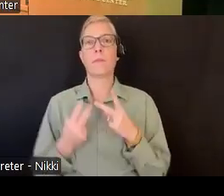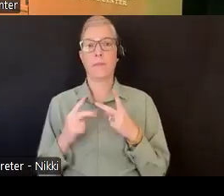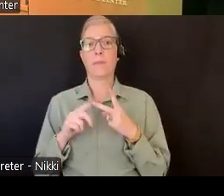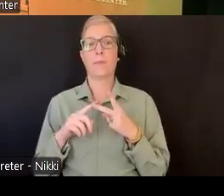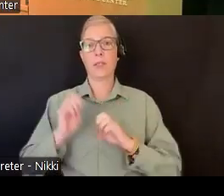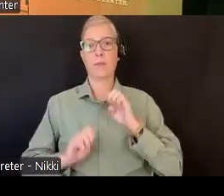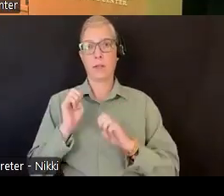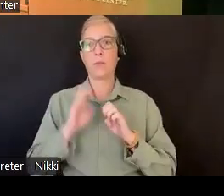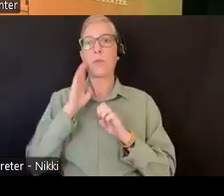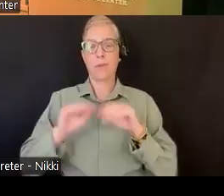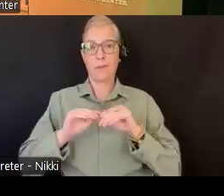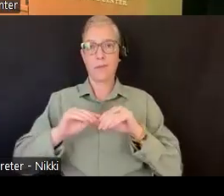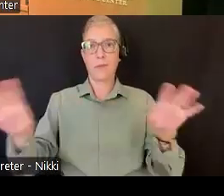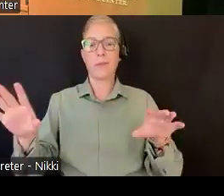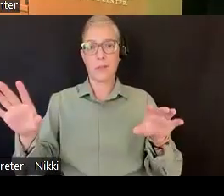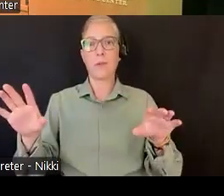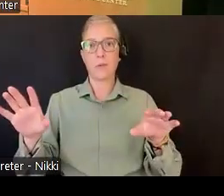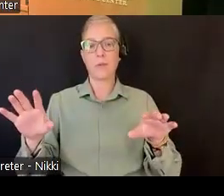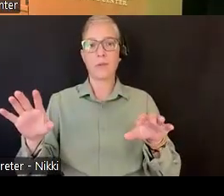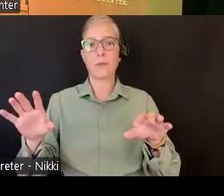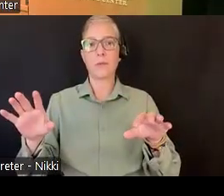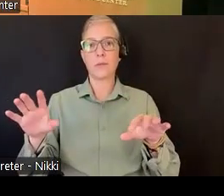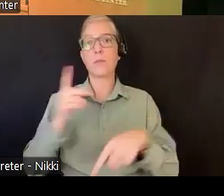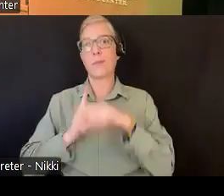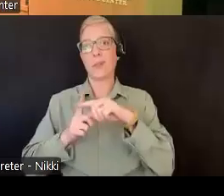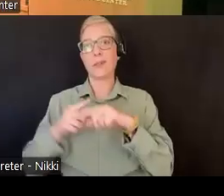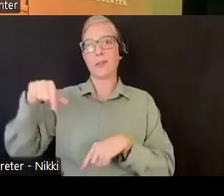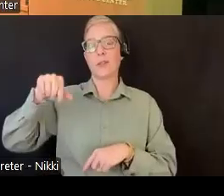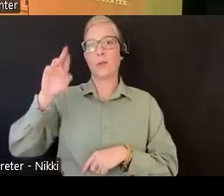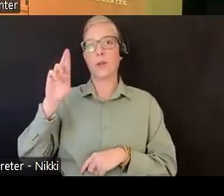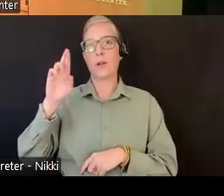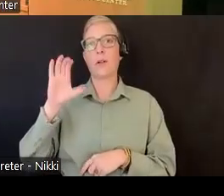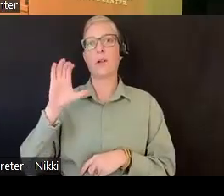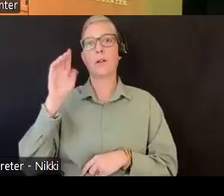QR code at the conclusion of the session for those of you here in the room. For those of you who are